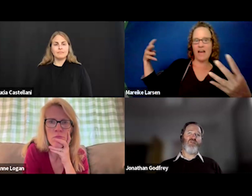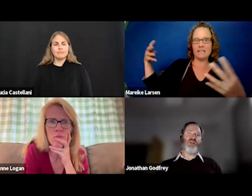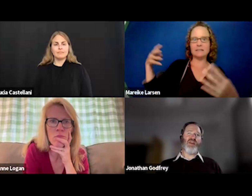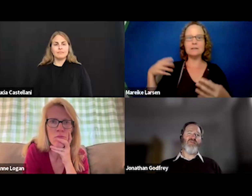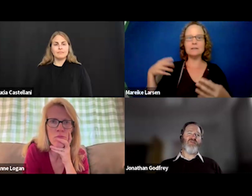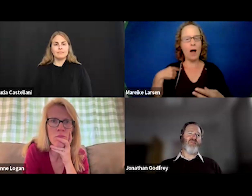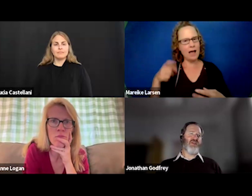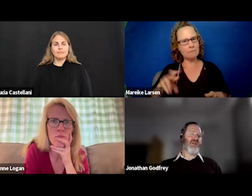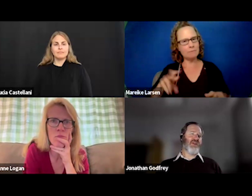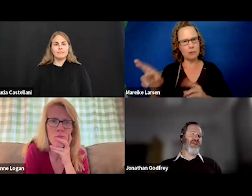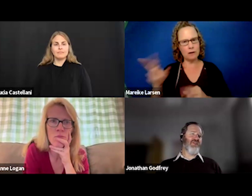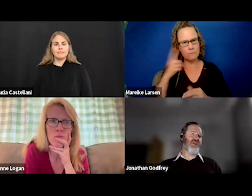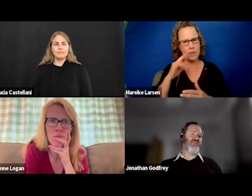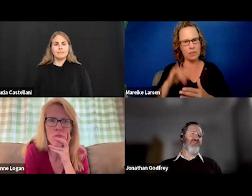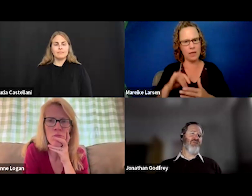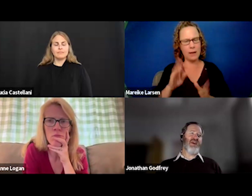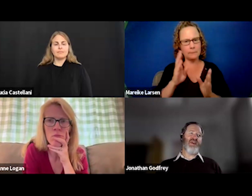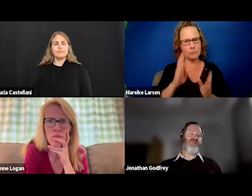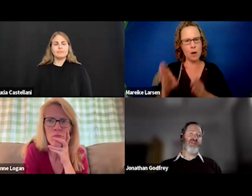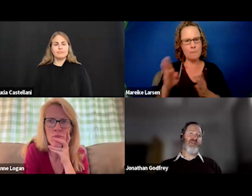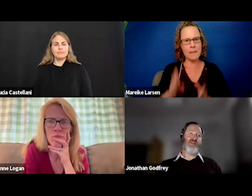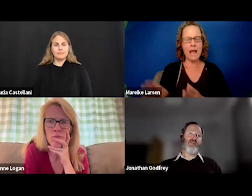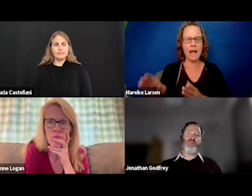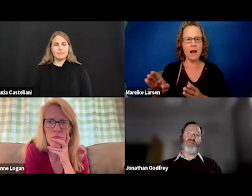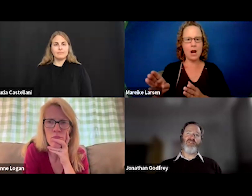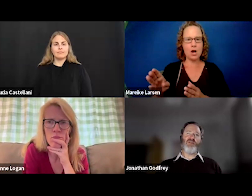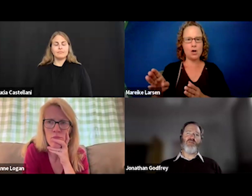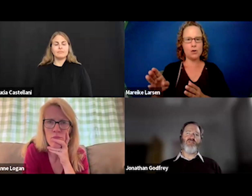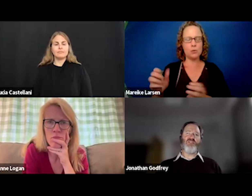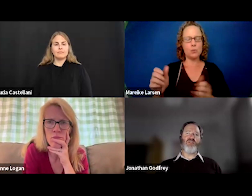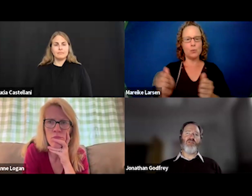I've got to have, and do have, the skills